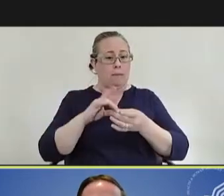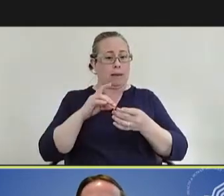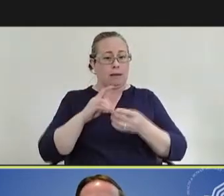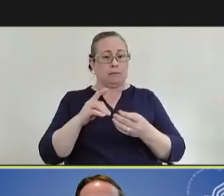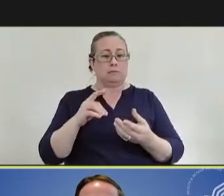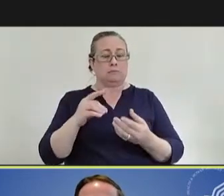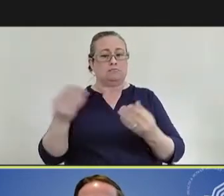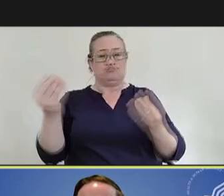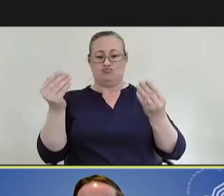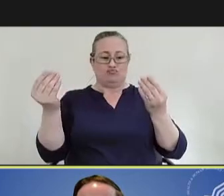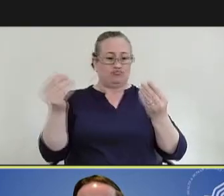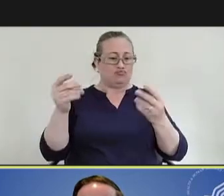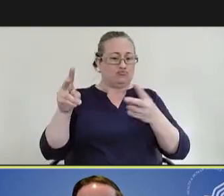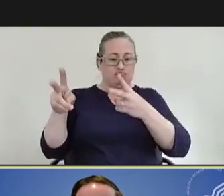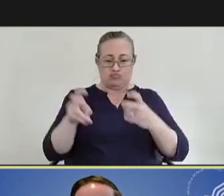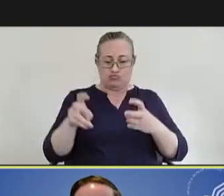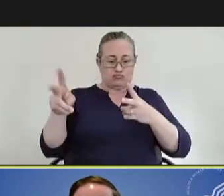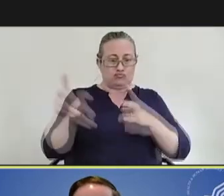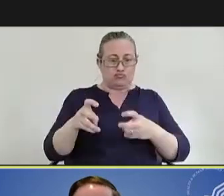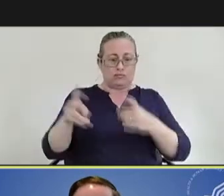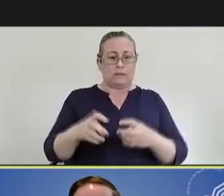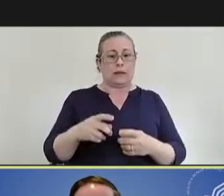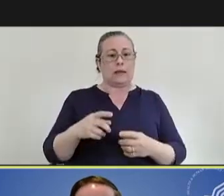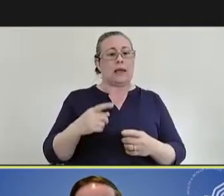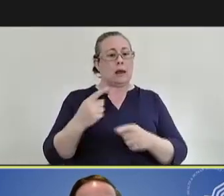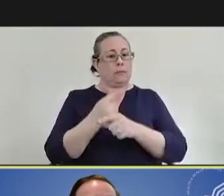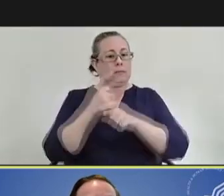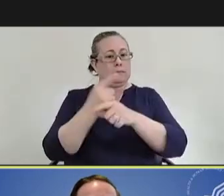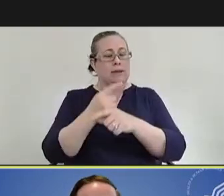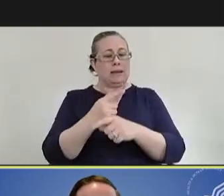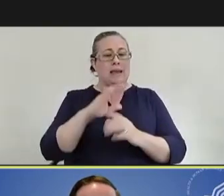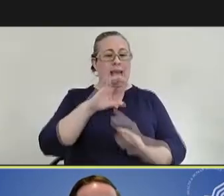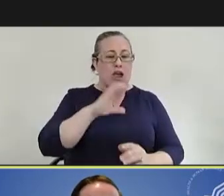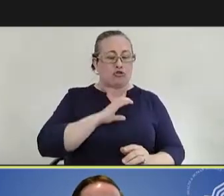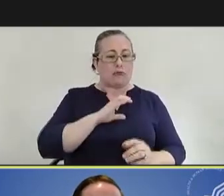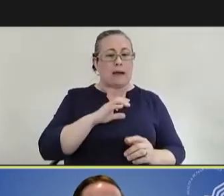we appropriately characterize and categorize and understand what the public is saying to